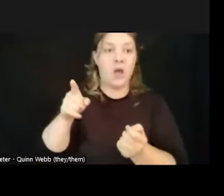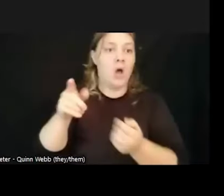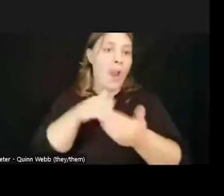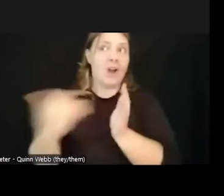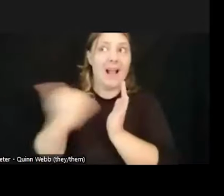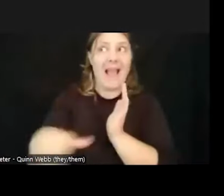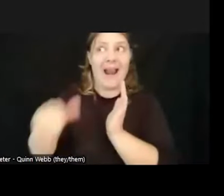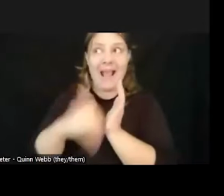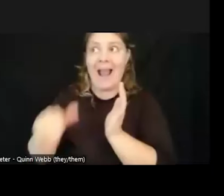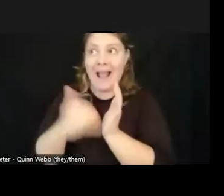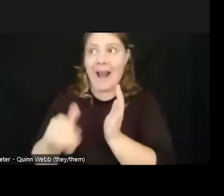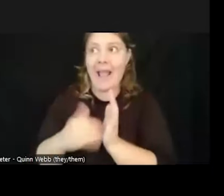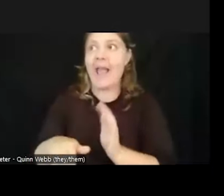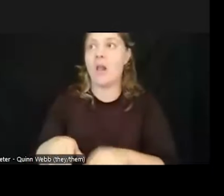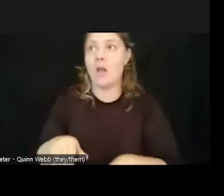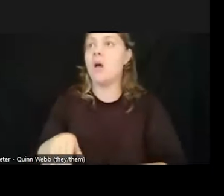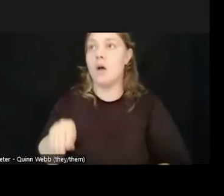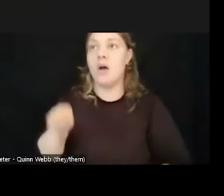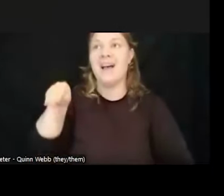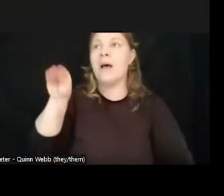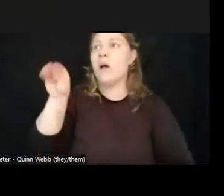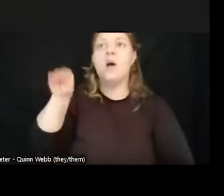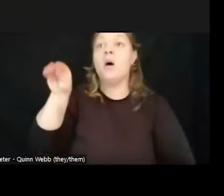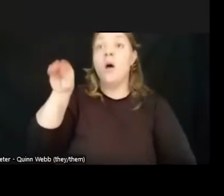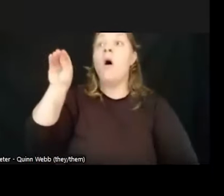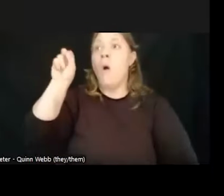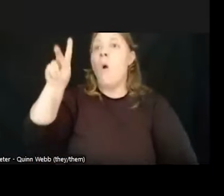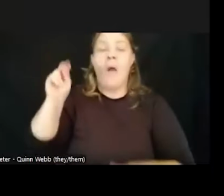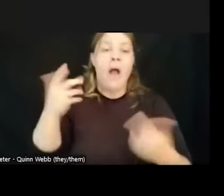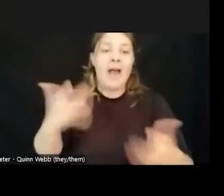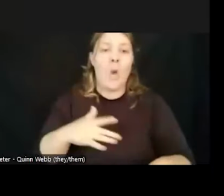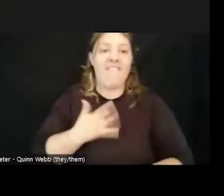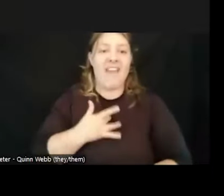again my dad didn't want to be made feel like he was dumb now I will tell you my dad had a second